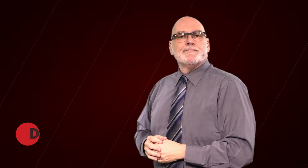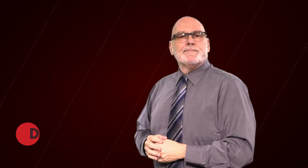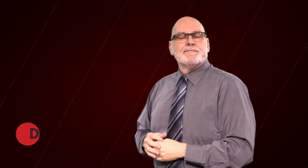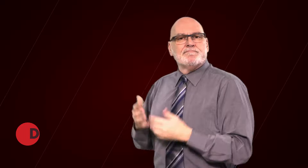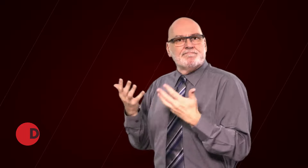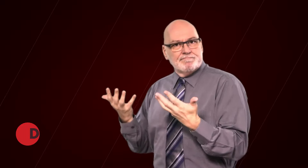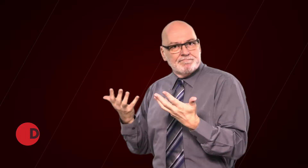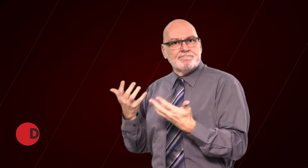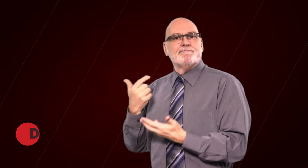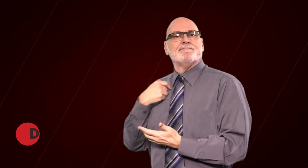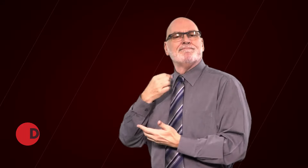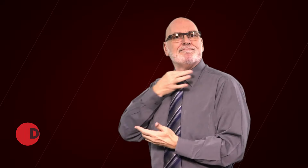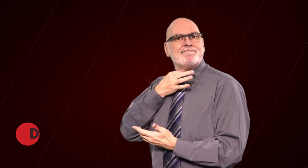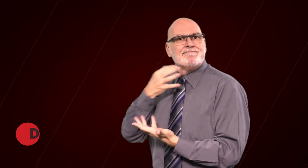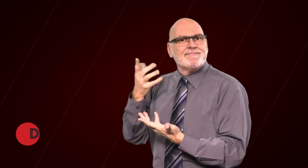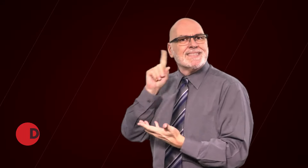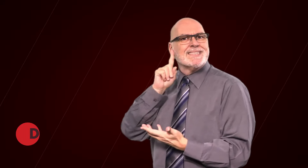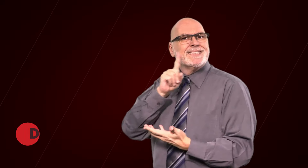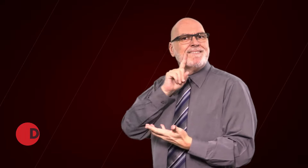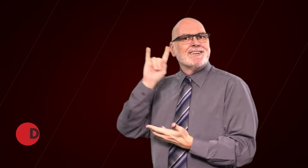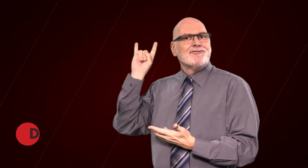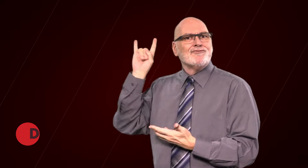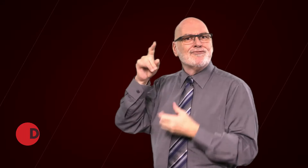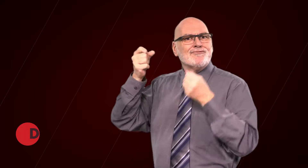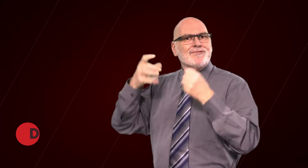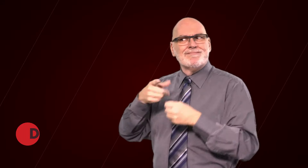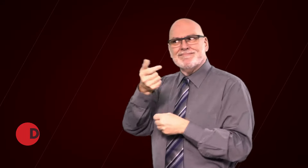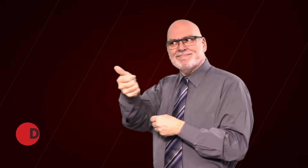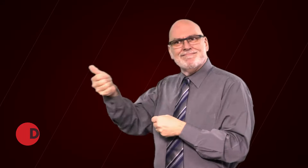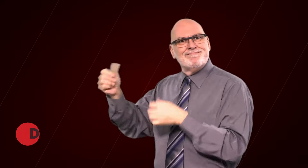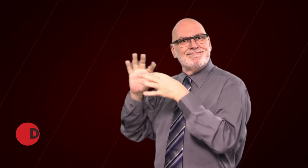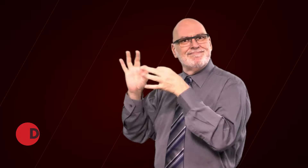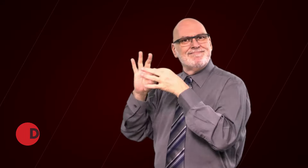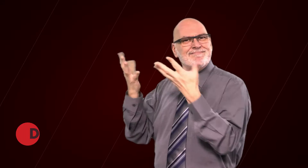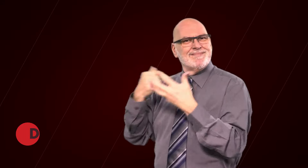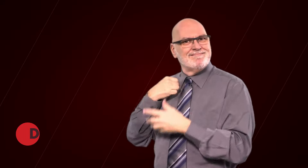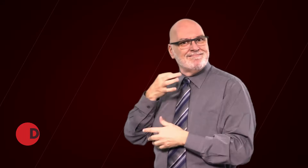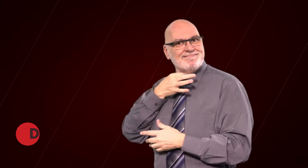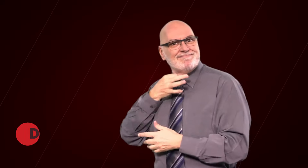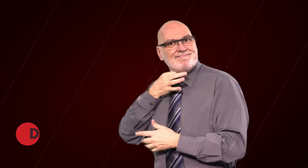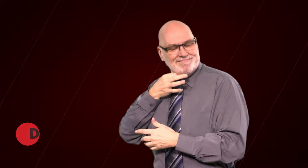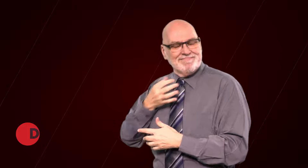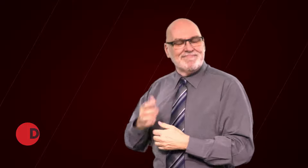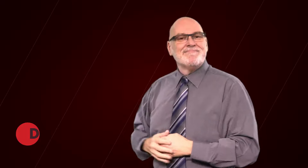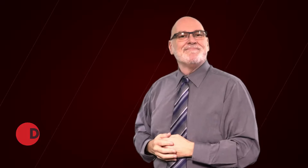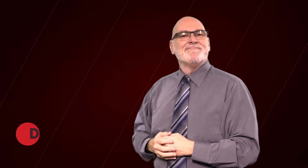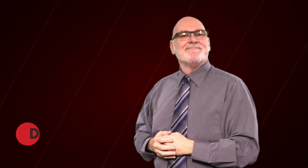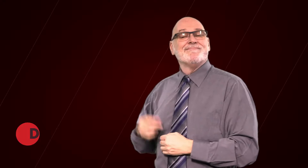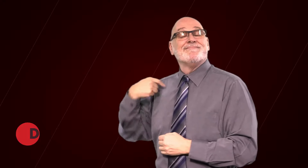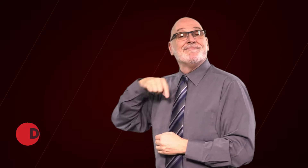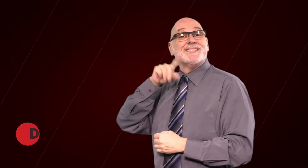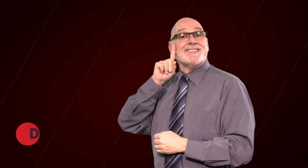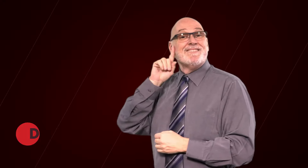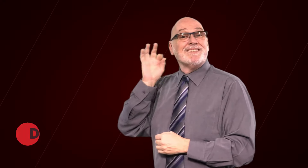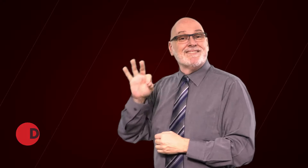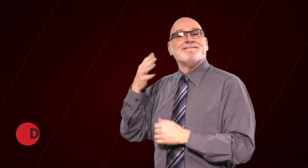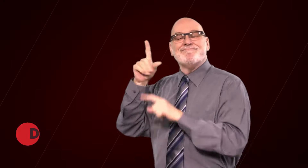What do Deaf truck drivers themselves have to say?